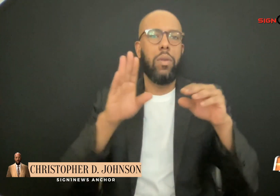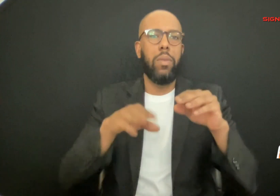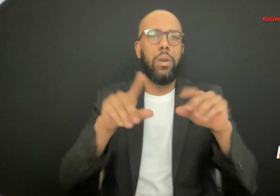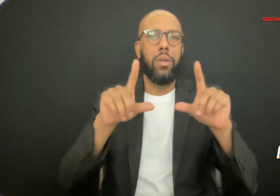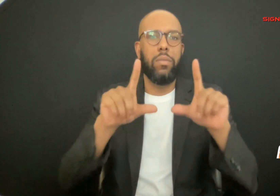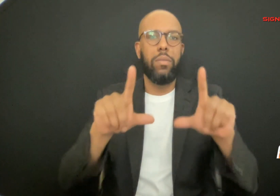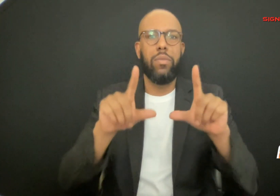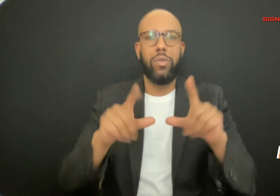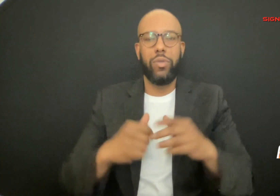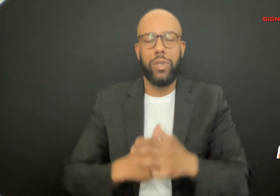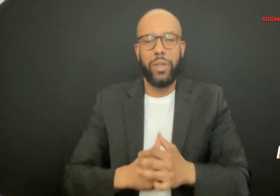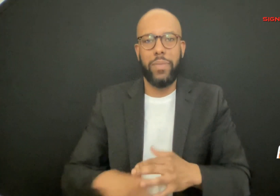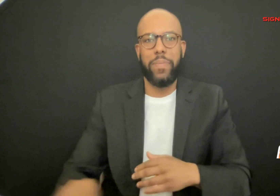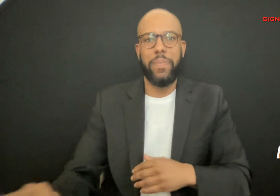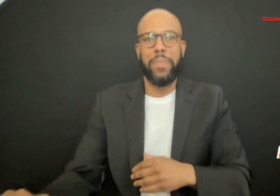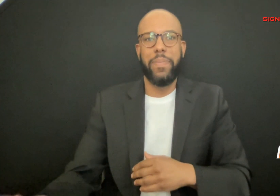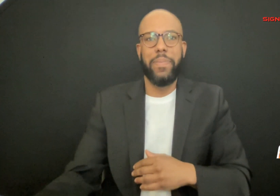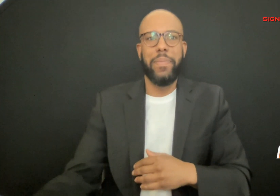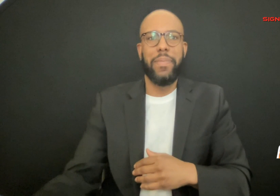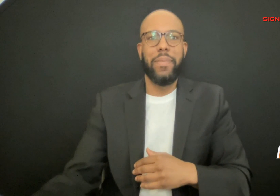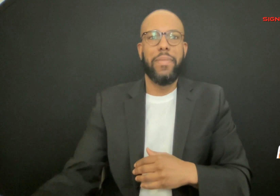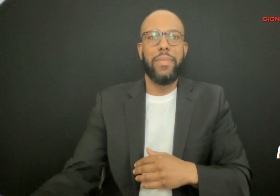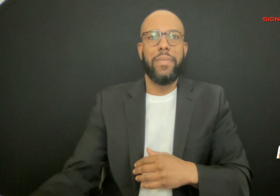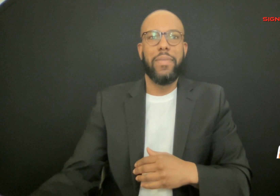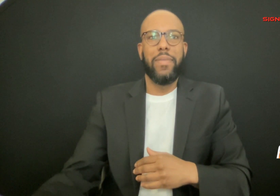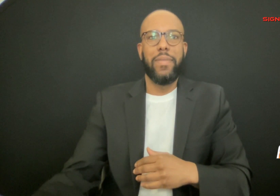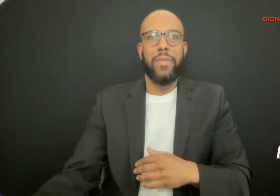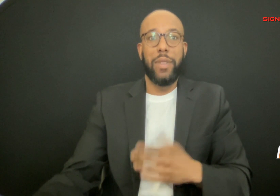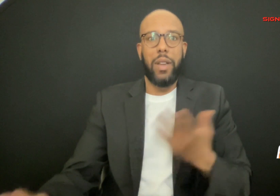an interesting comment about this update we may add it at the bottom of the screen